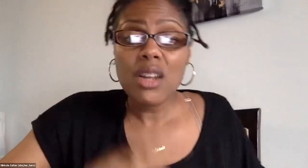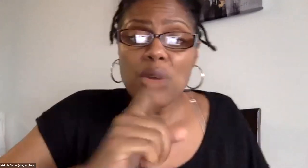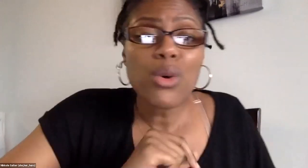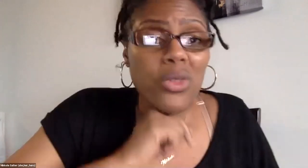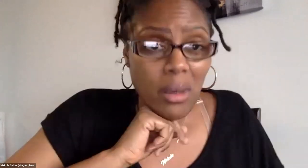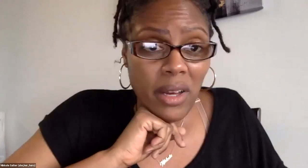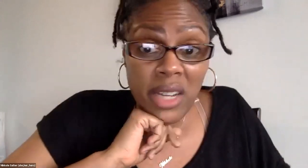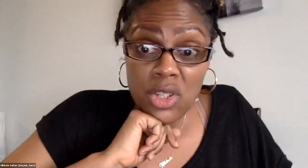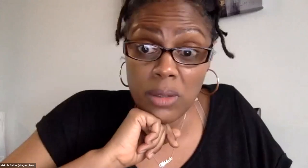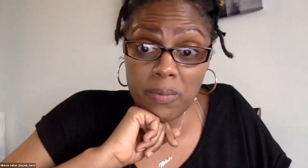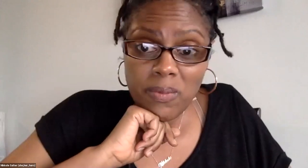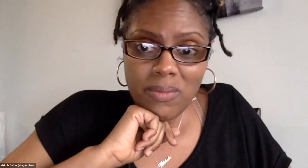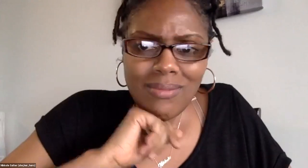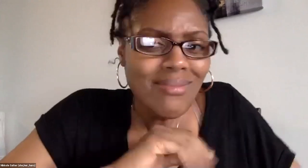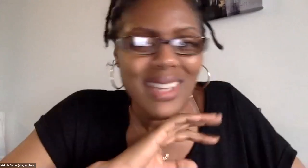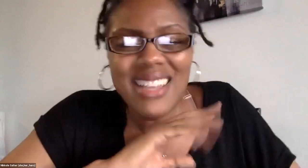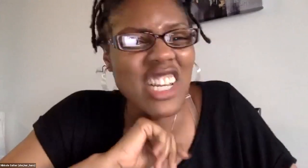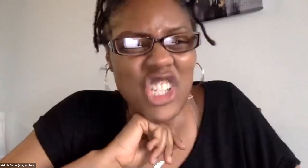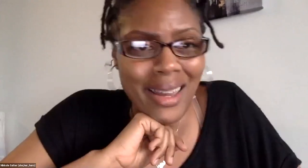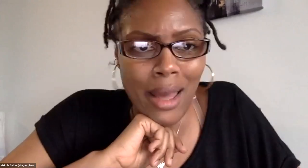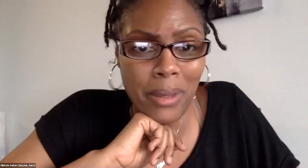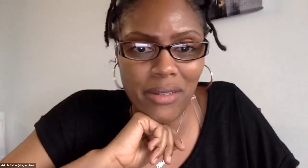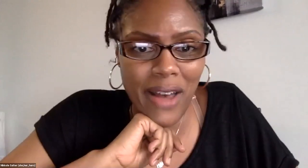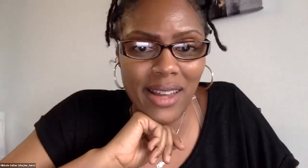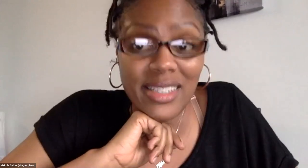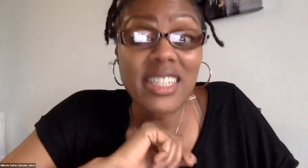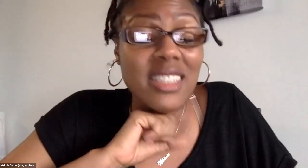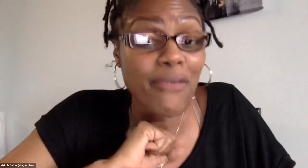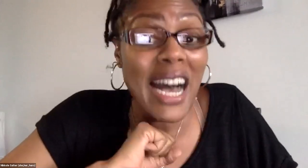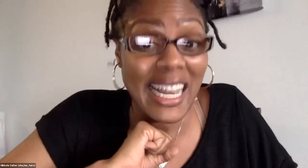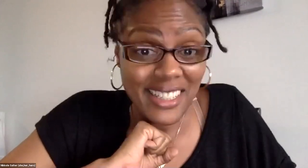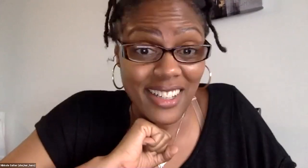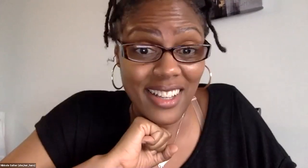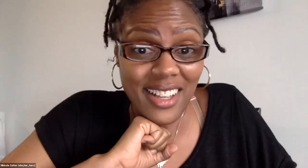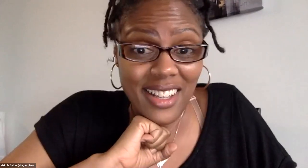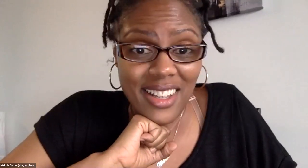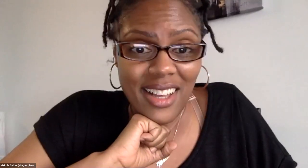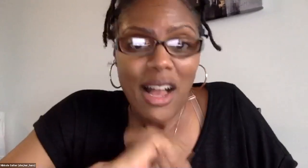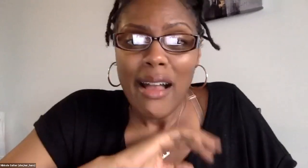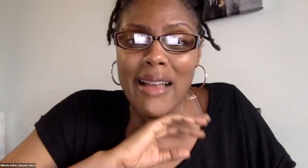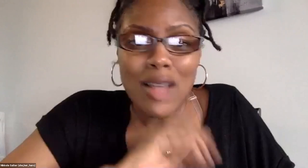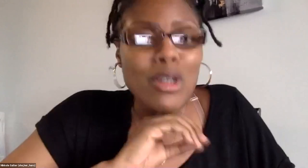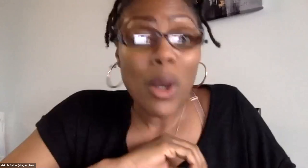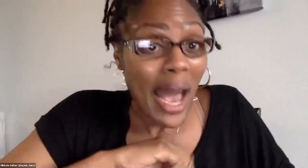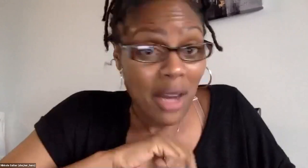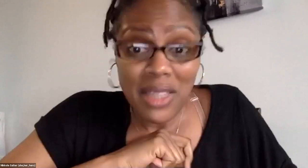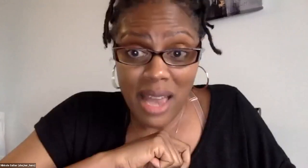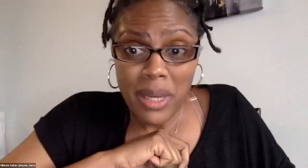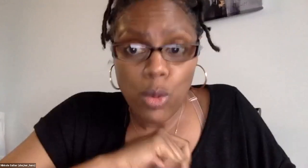Another cool thing about Nature is that she cannot be defied. As long as we are out of alignment,